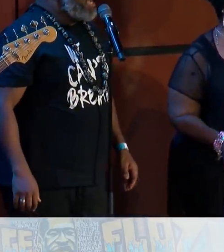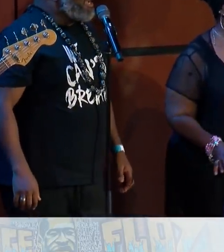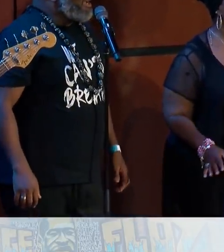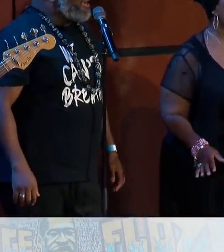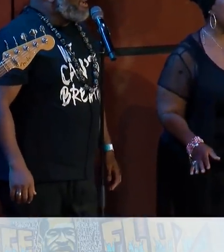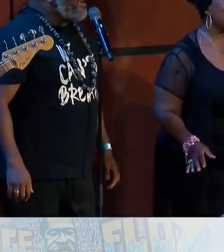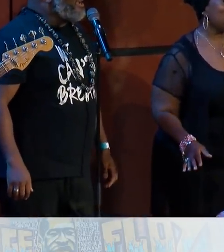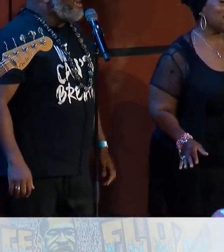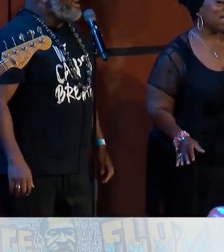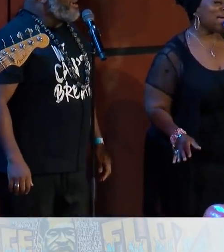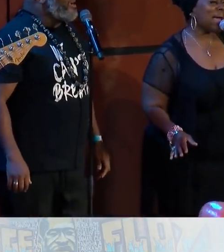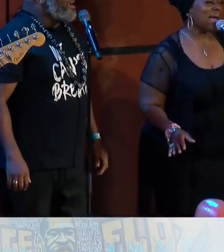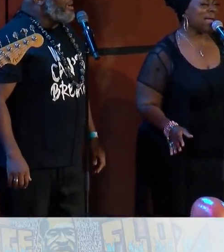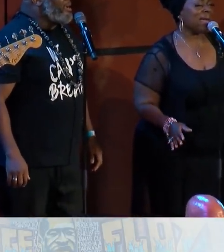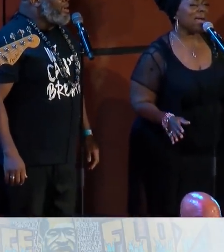CAN BEAR